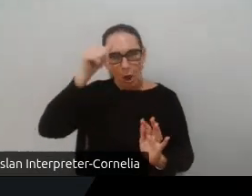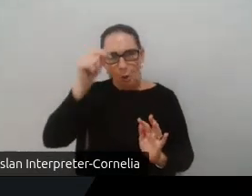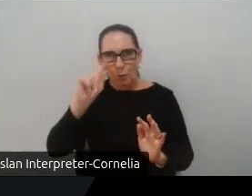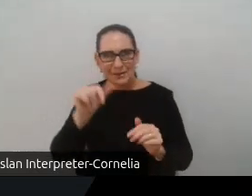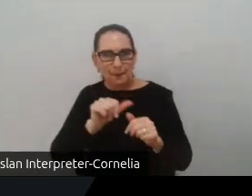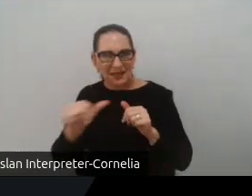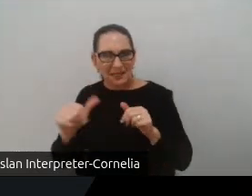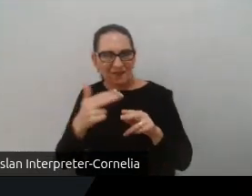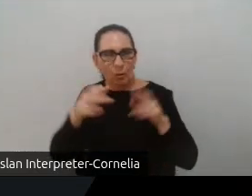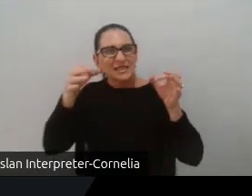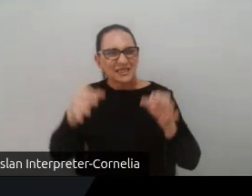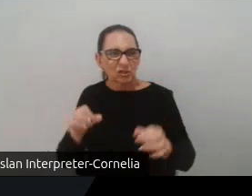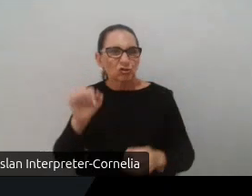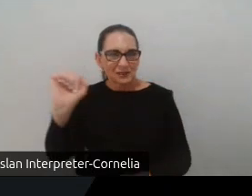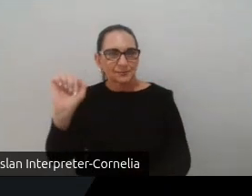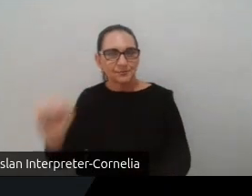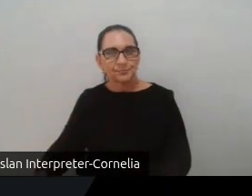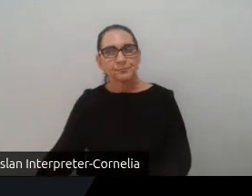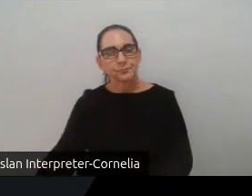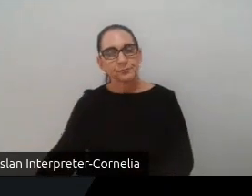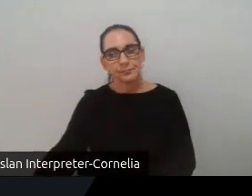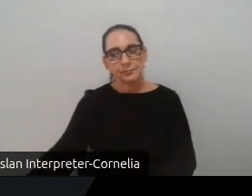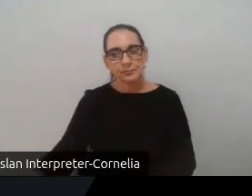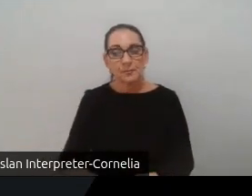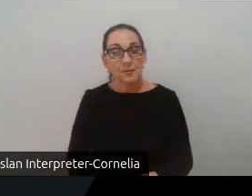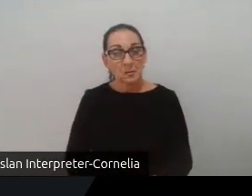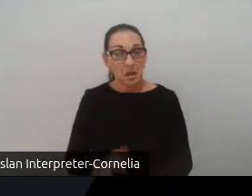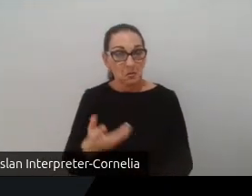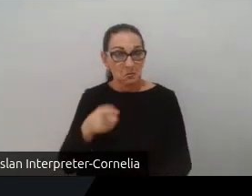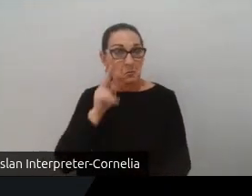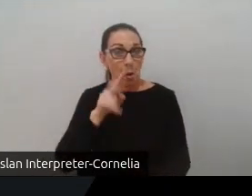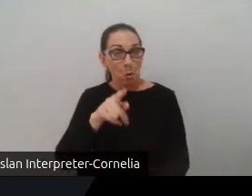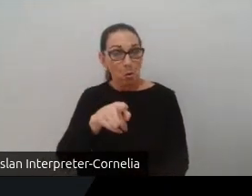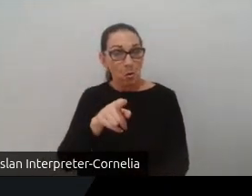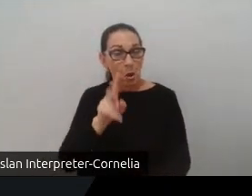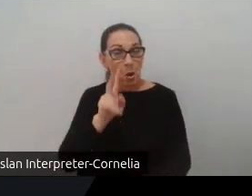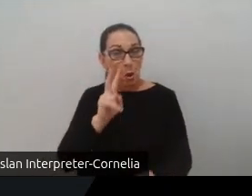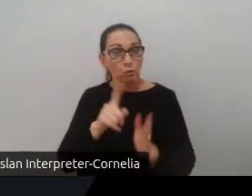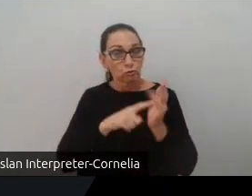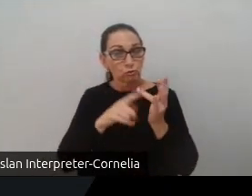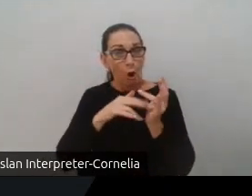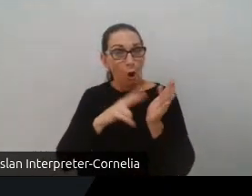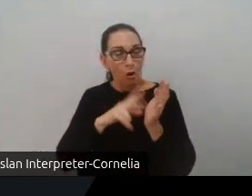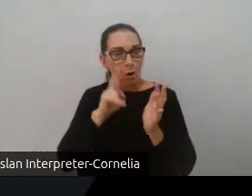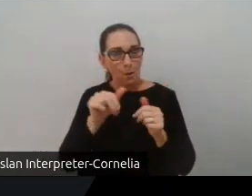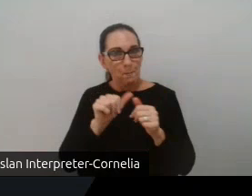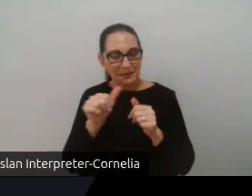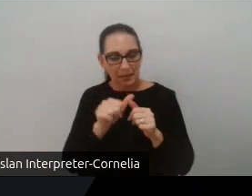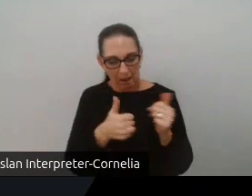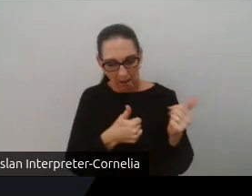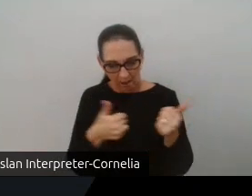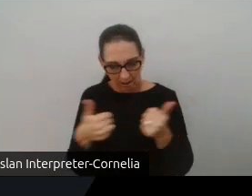well. But it sounds like here John has been doing better and that the agreed now wants to be able